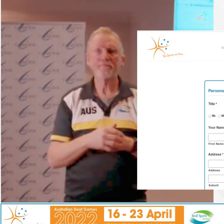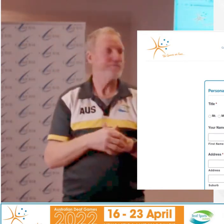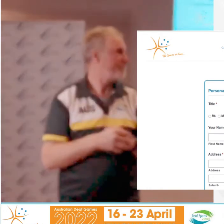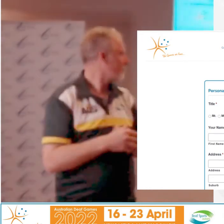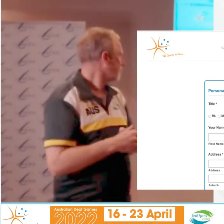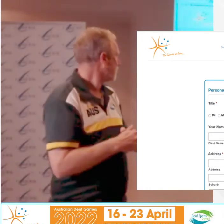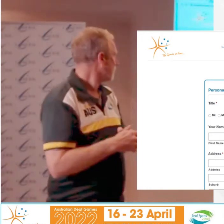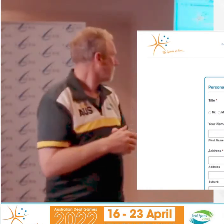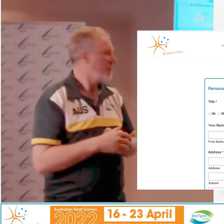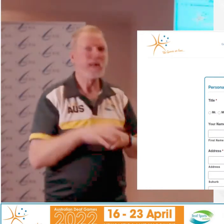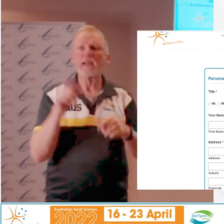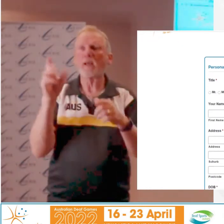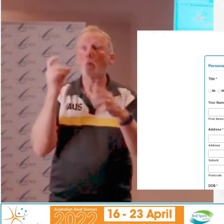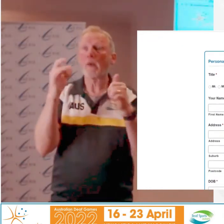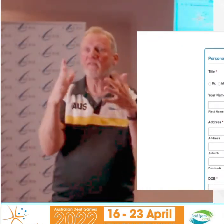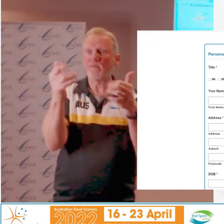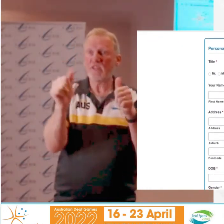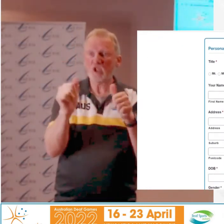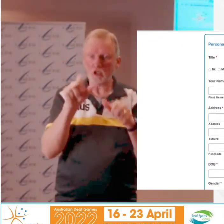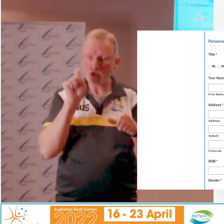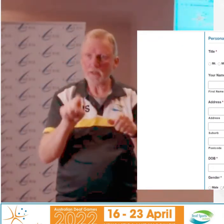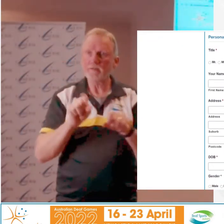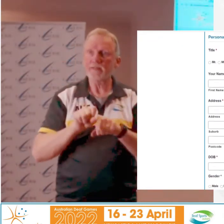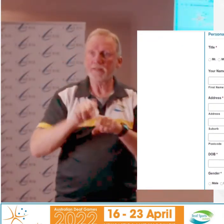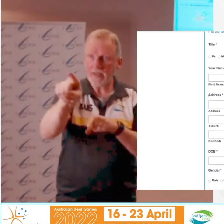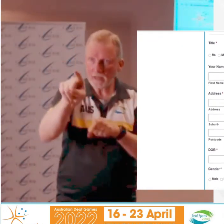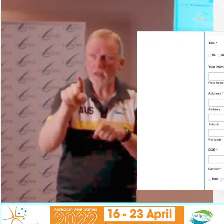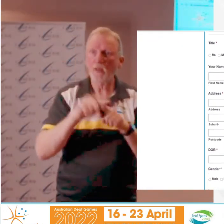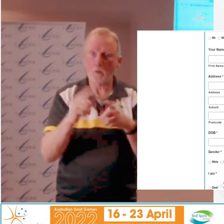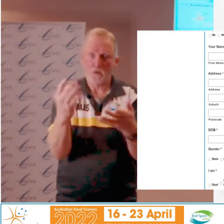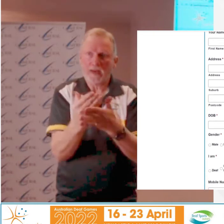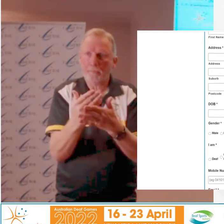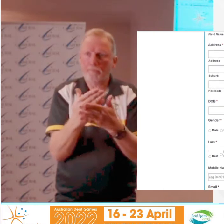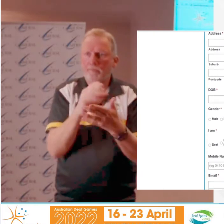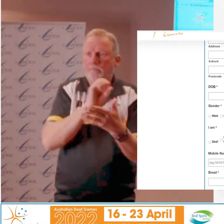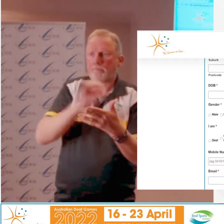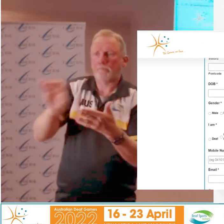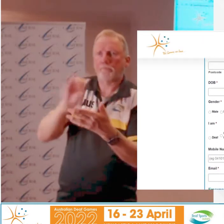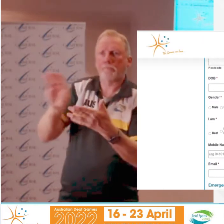it's very easy to fill out when you've finished separating all the information